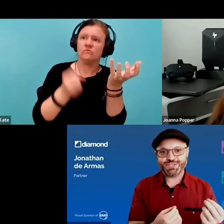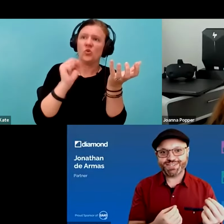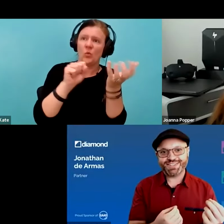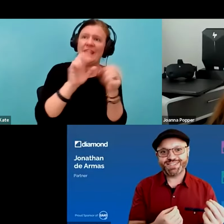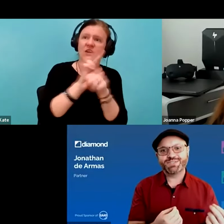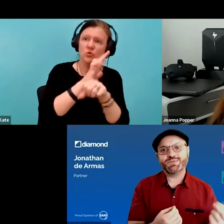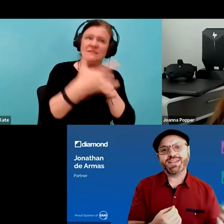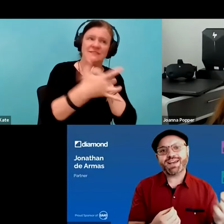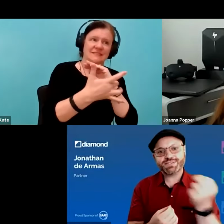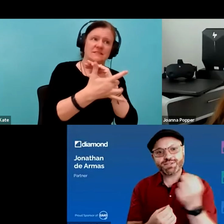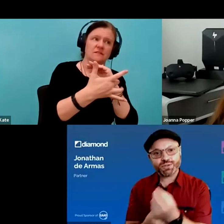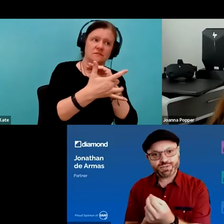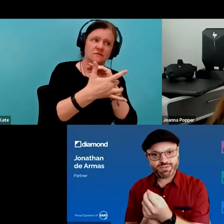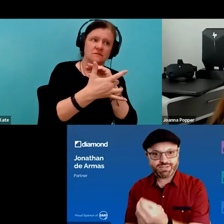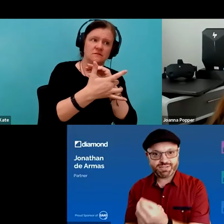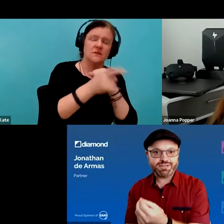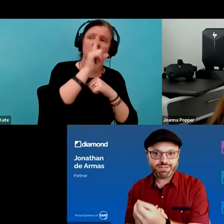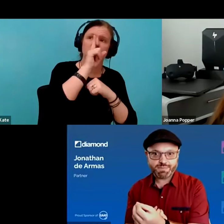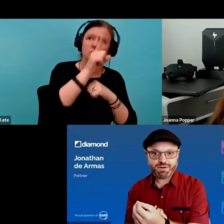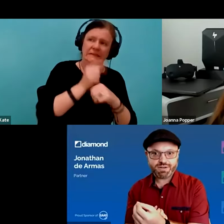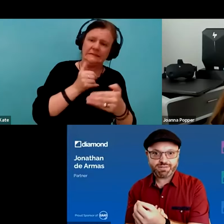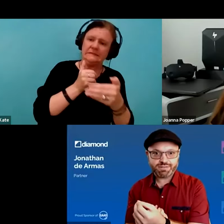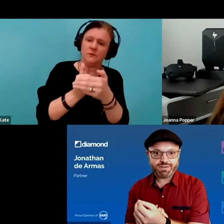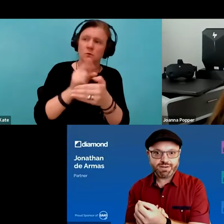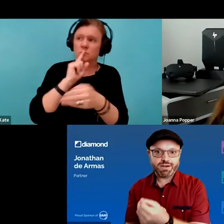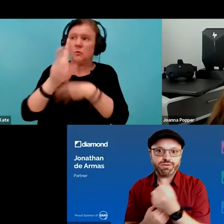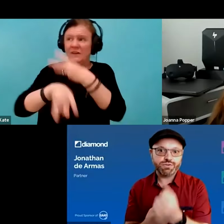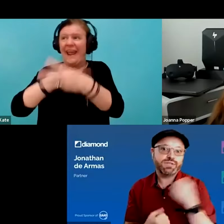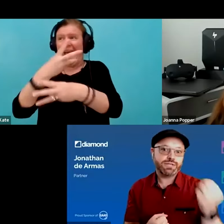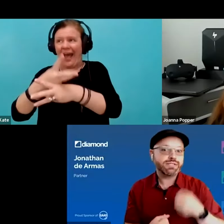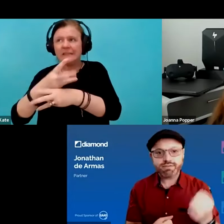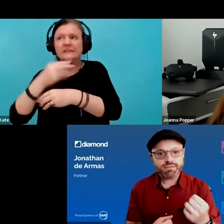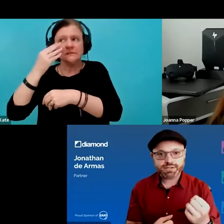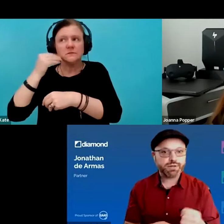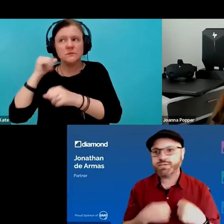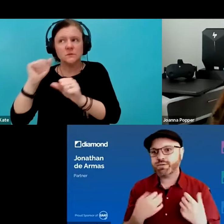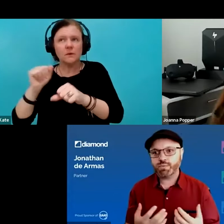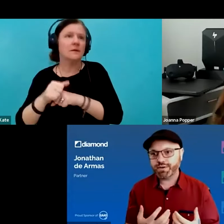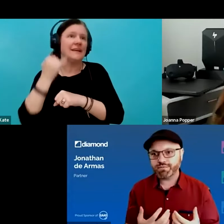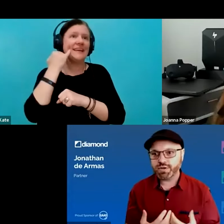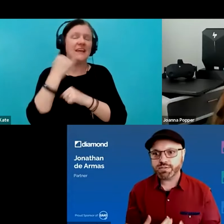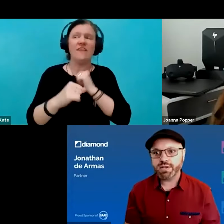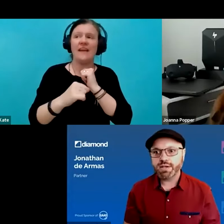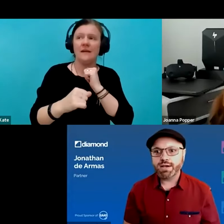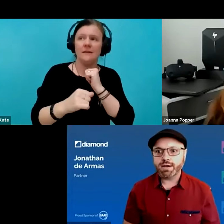to get as close to the intended experience using assistive technology or whatever else.